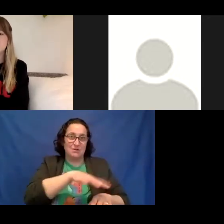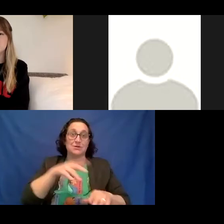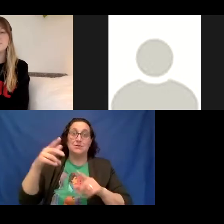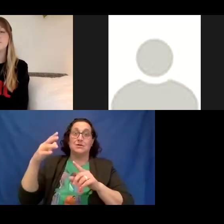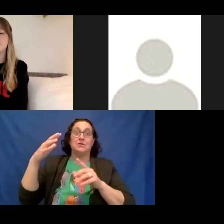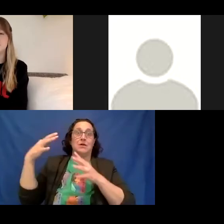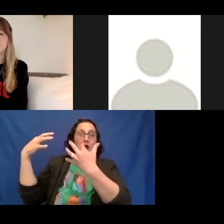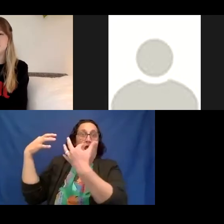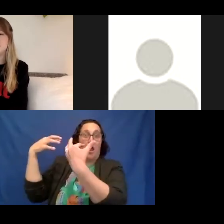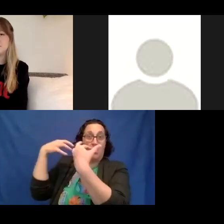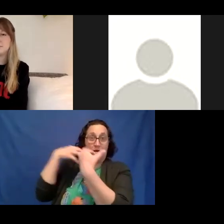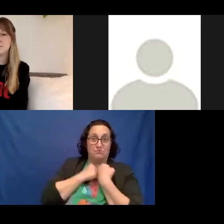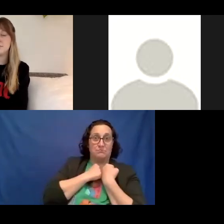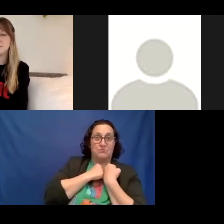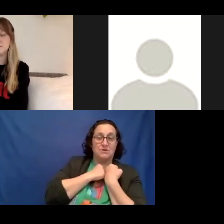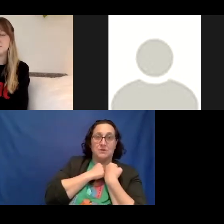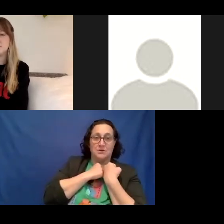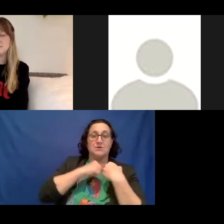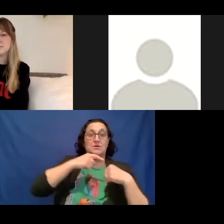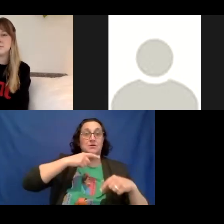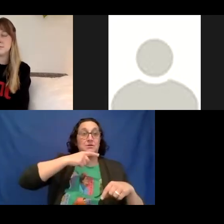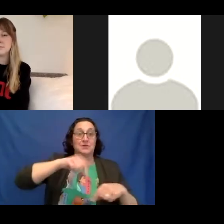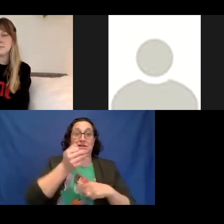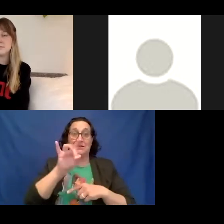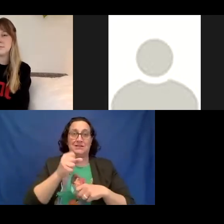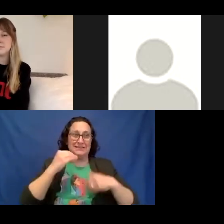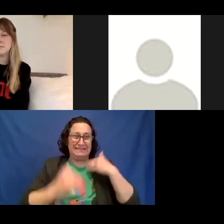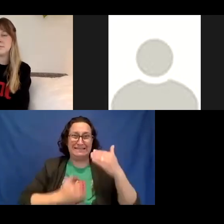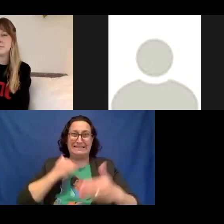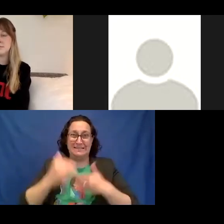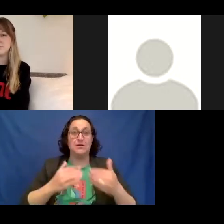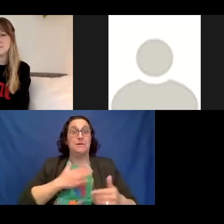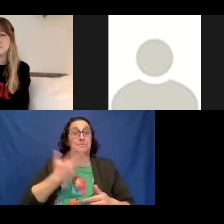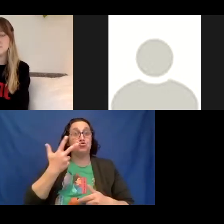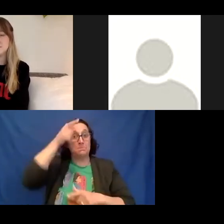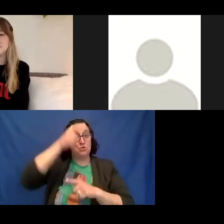stigma towards it and this value of more on these sign systems that represented English,